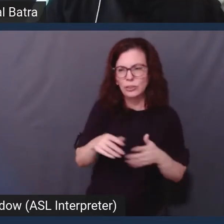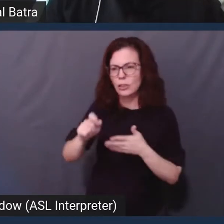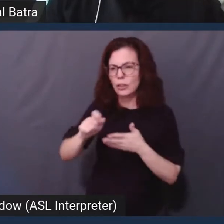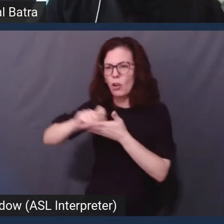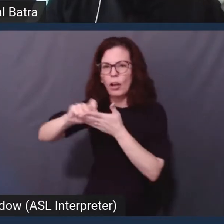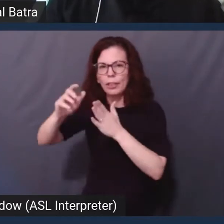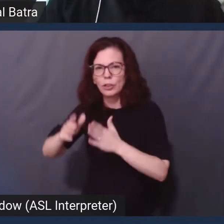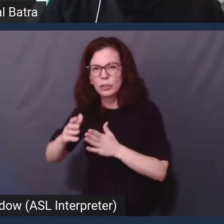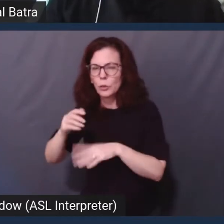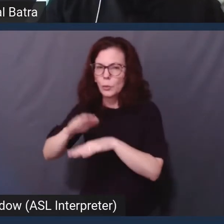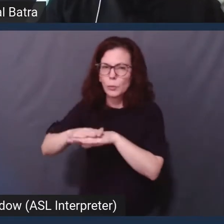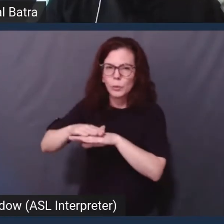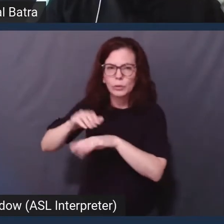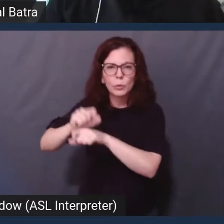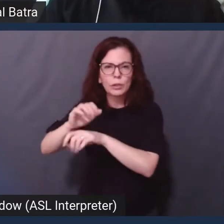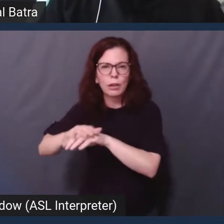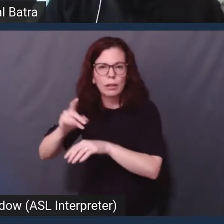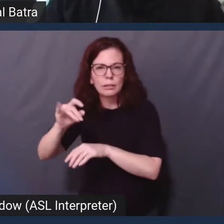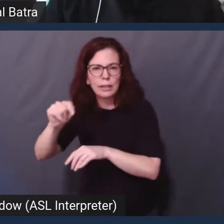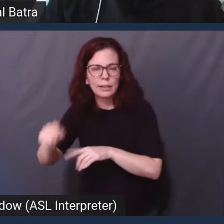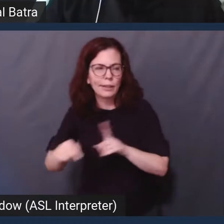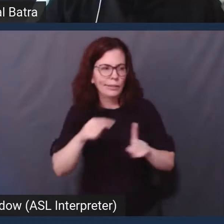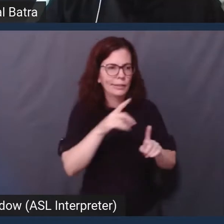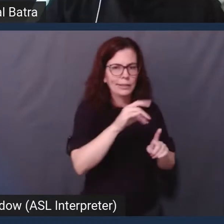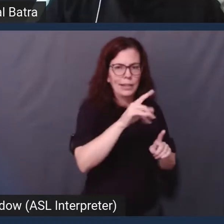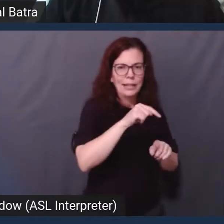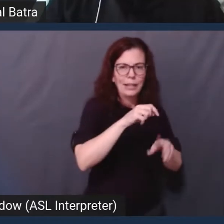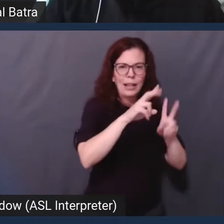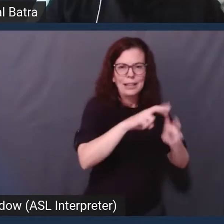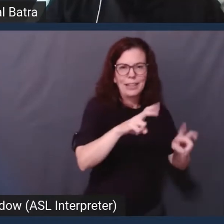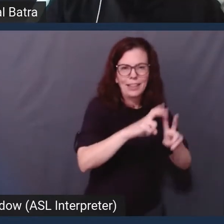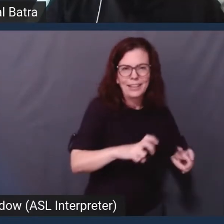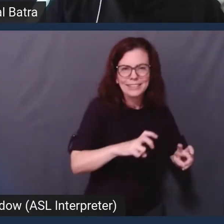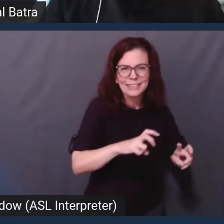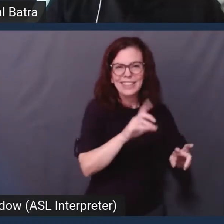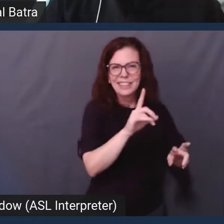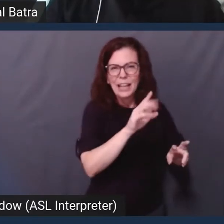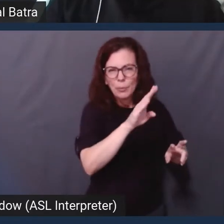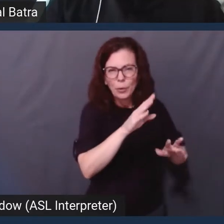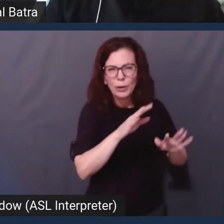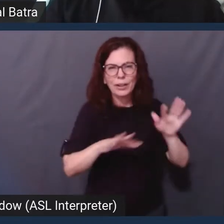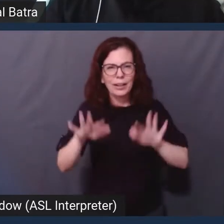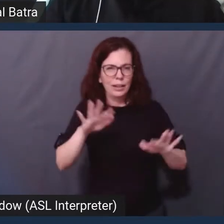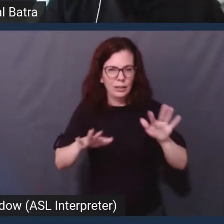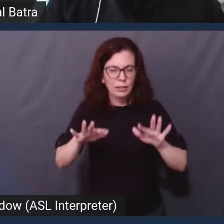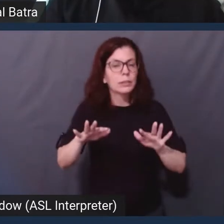data folks who work on analysis and dashboards. So as the previous point that I was making,